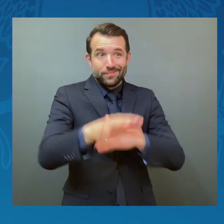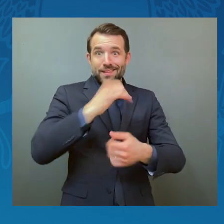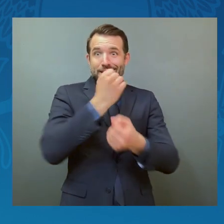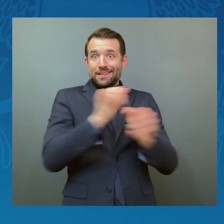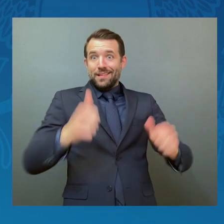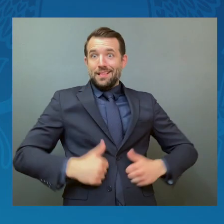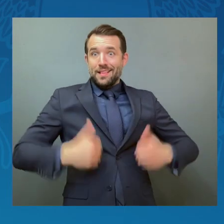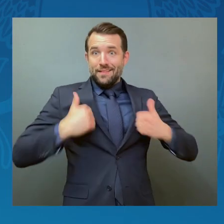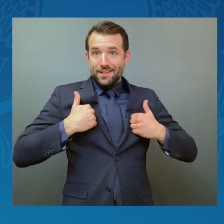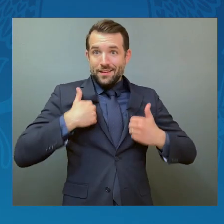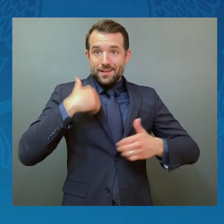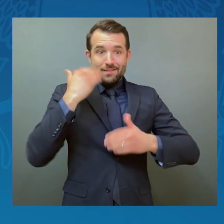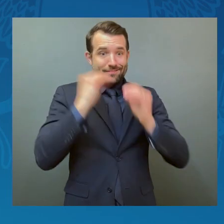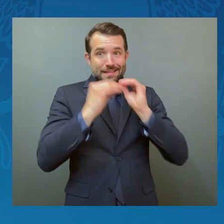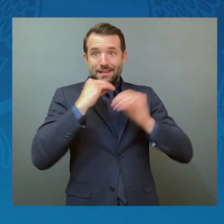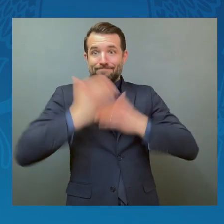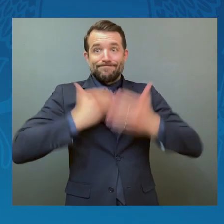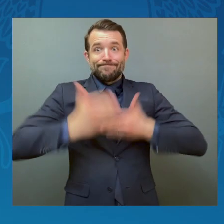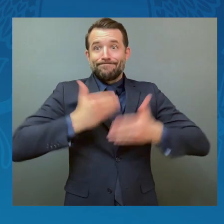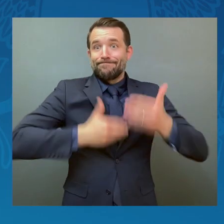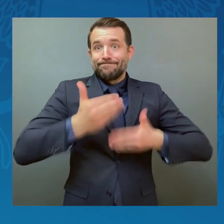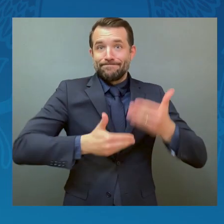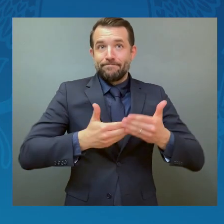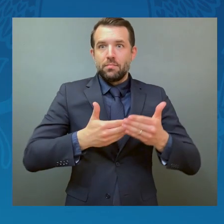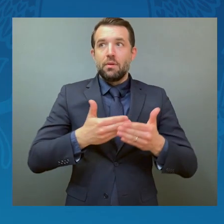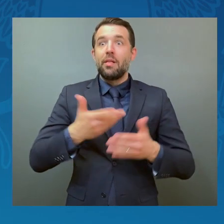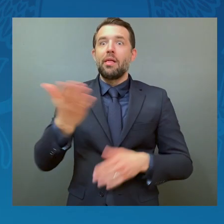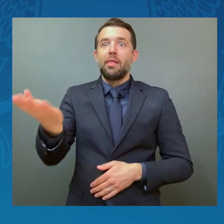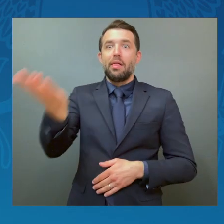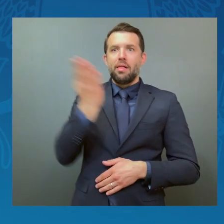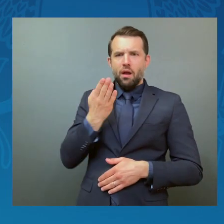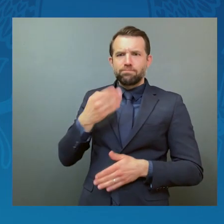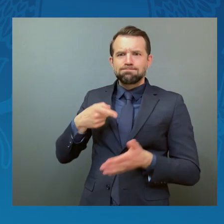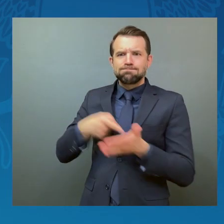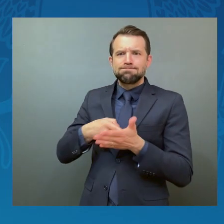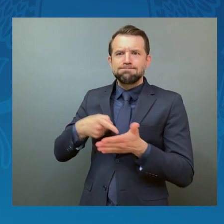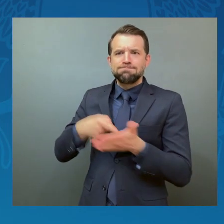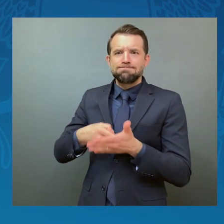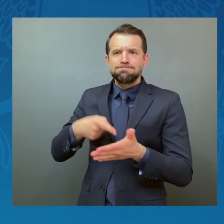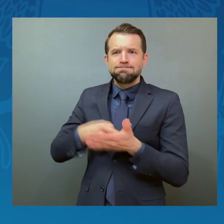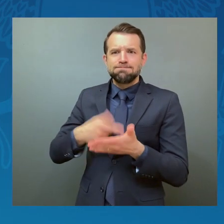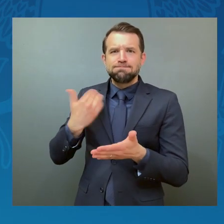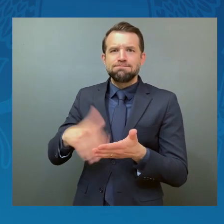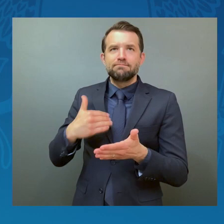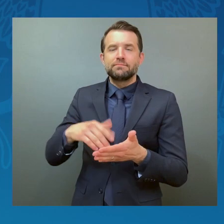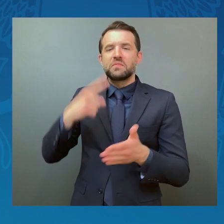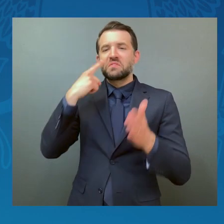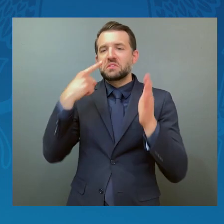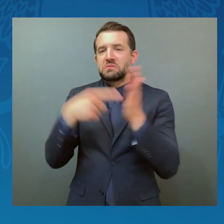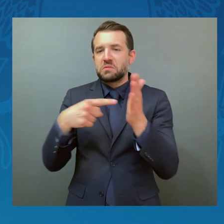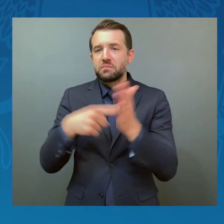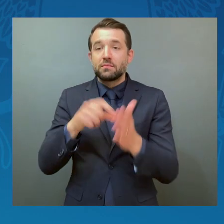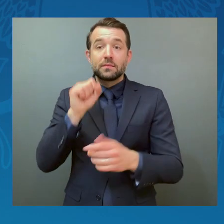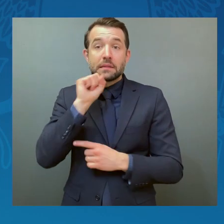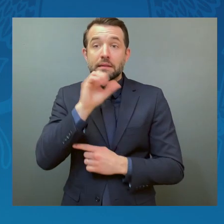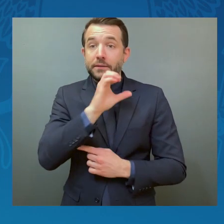Three quick examples, first, the elderly. Research shows that older adults with medical debt frequently reduce their use of medical care